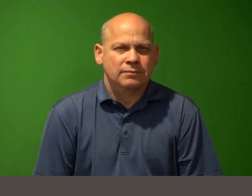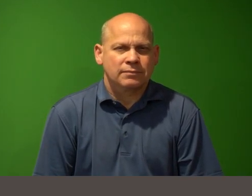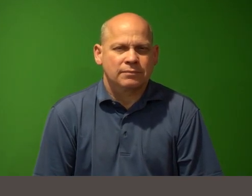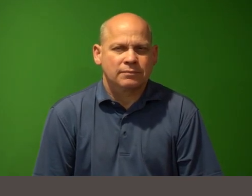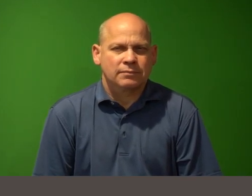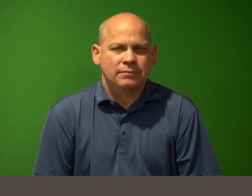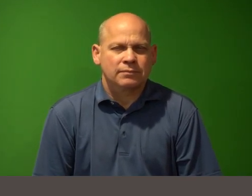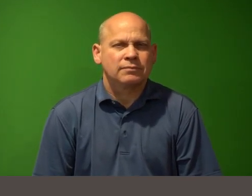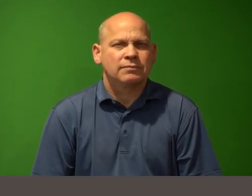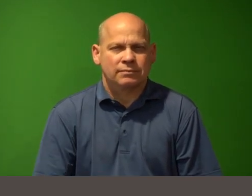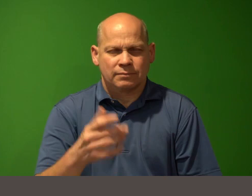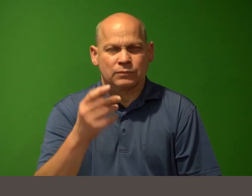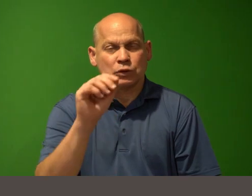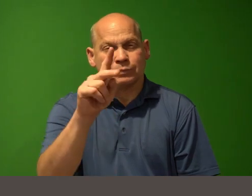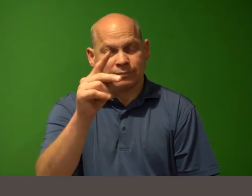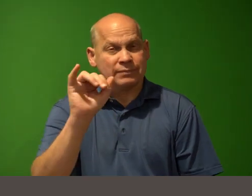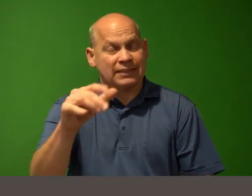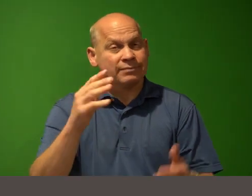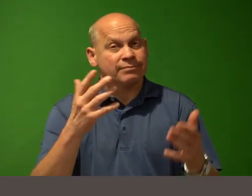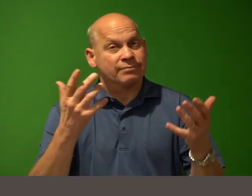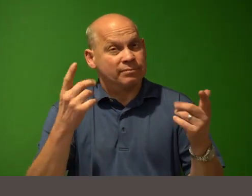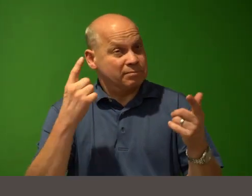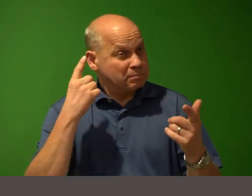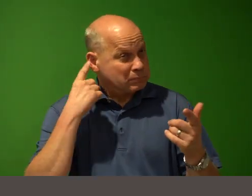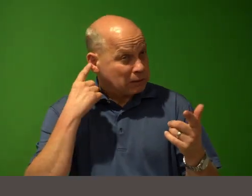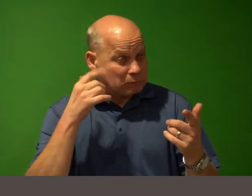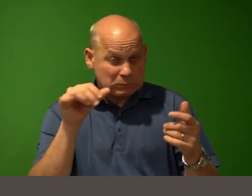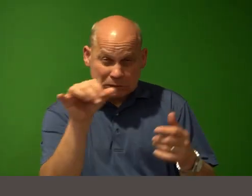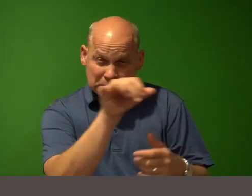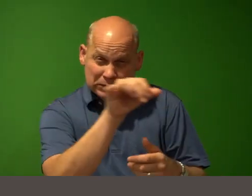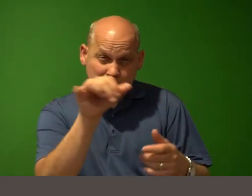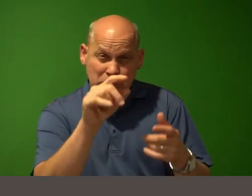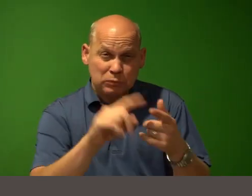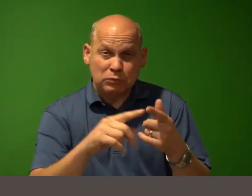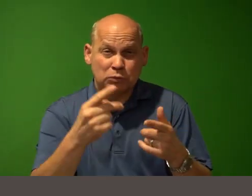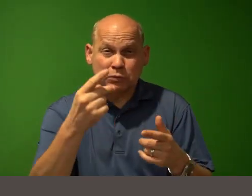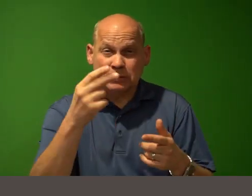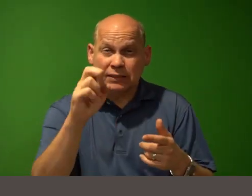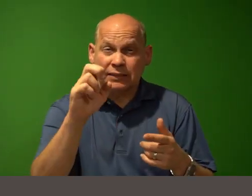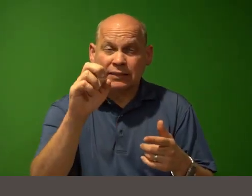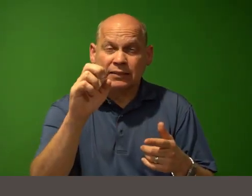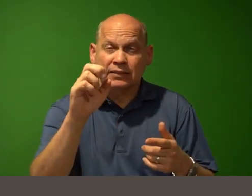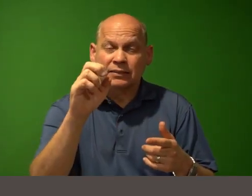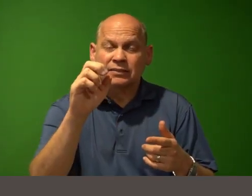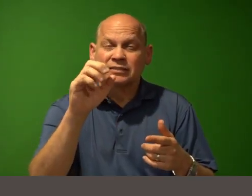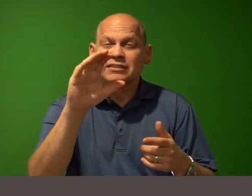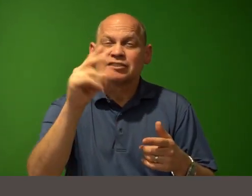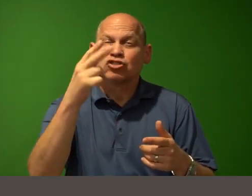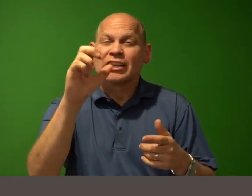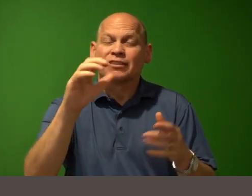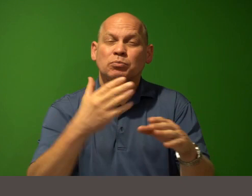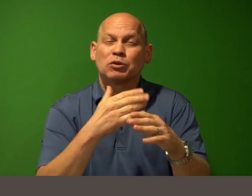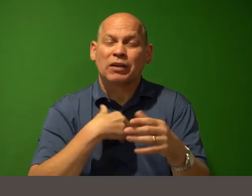Okay, doesn't that sound similar to the Aleatoric Chance music that I played earlier?